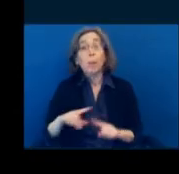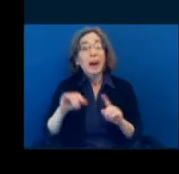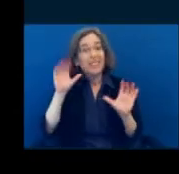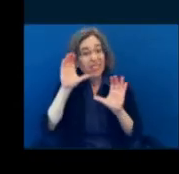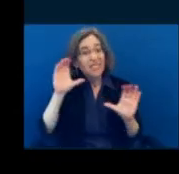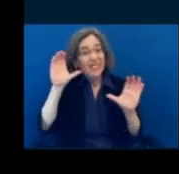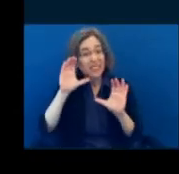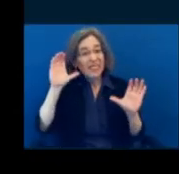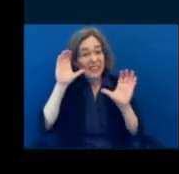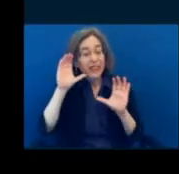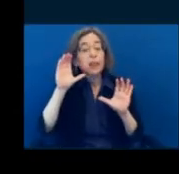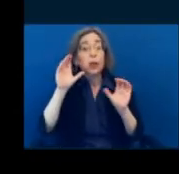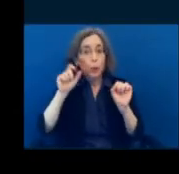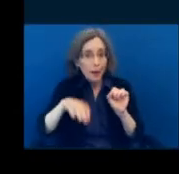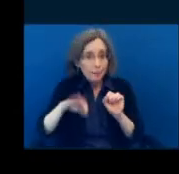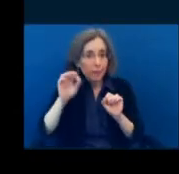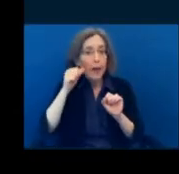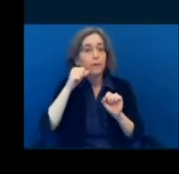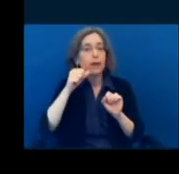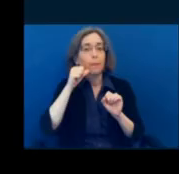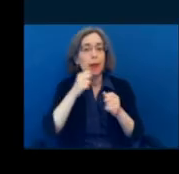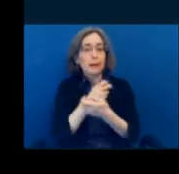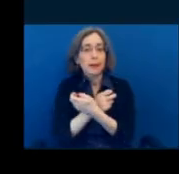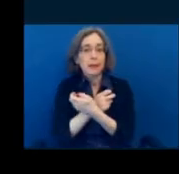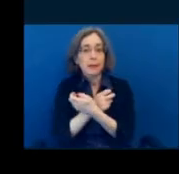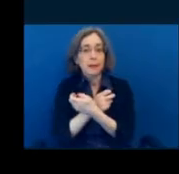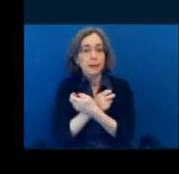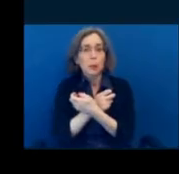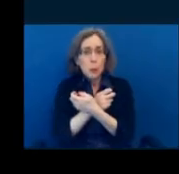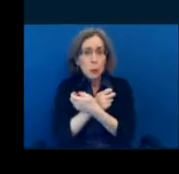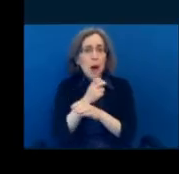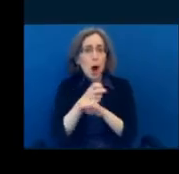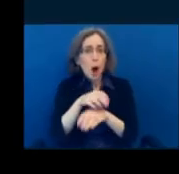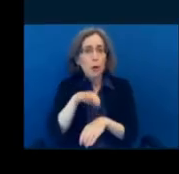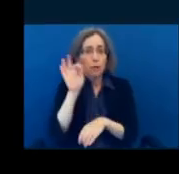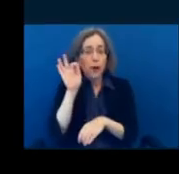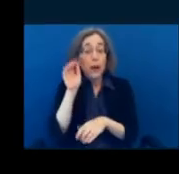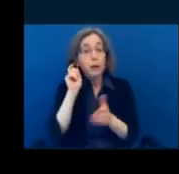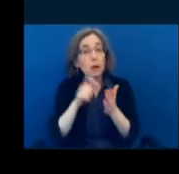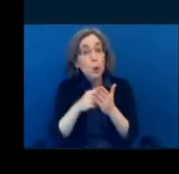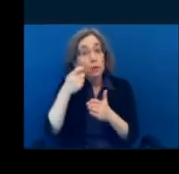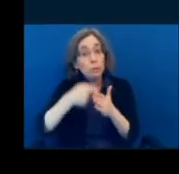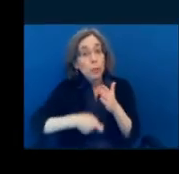EVENTUALLY FIEBD A FEMALE VERSION, THIS IS THE CHEAPEST